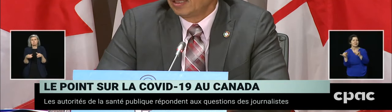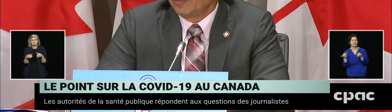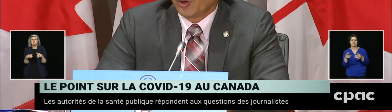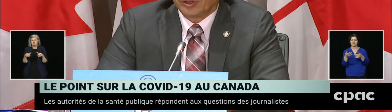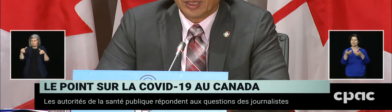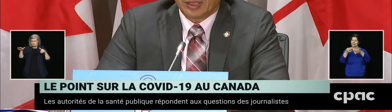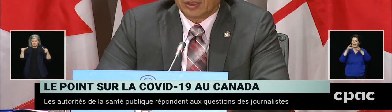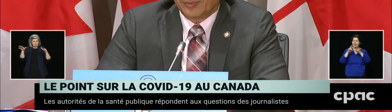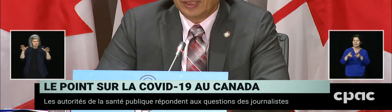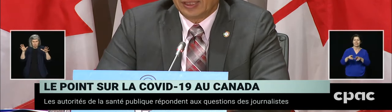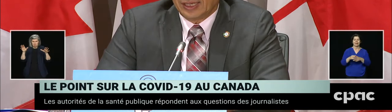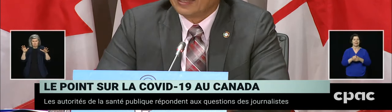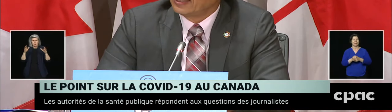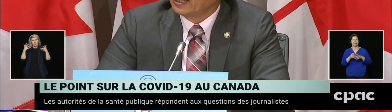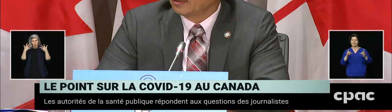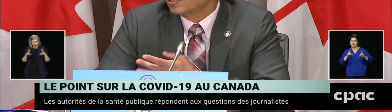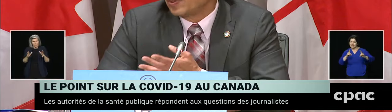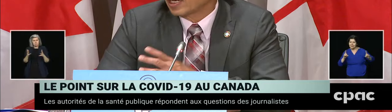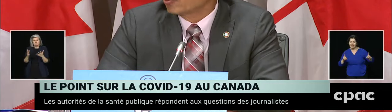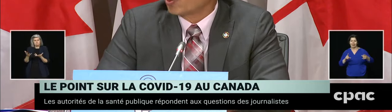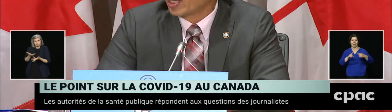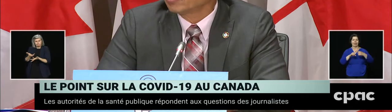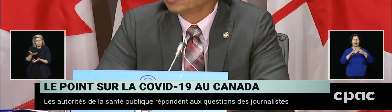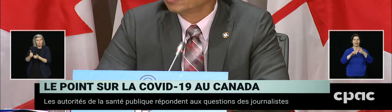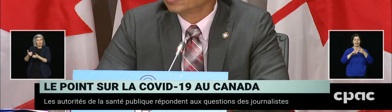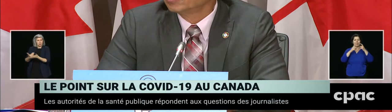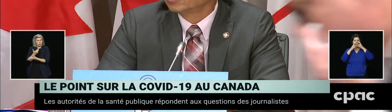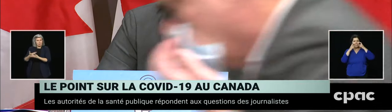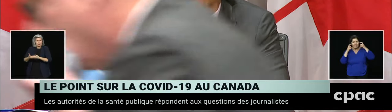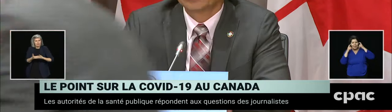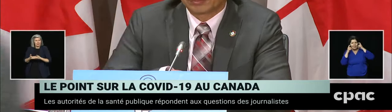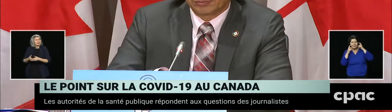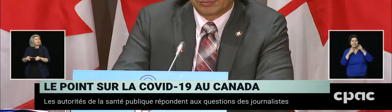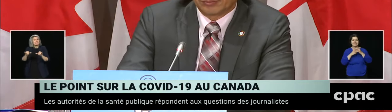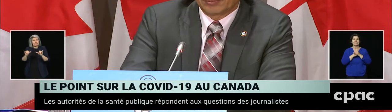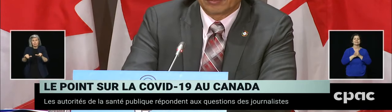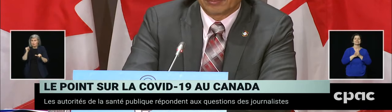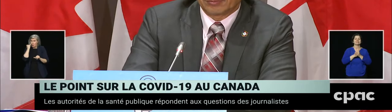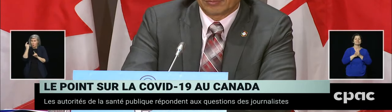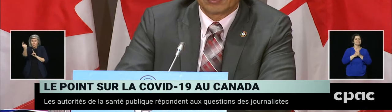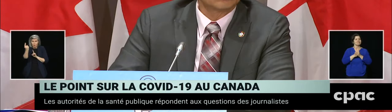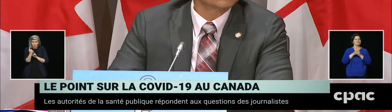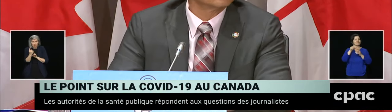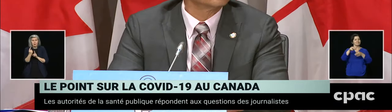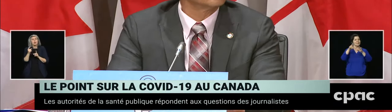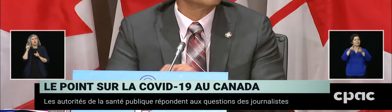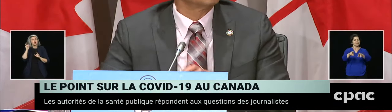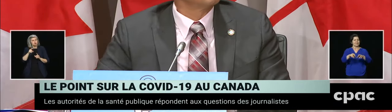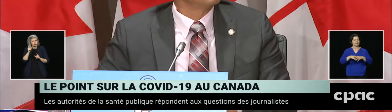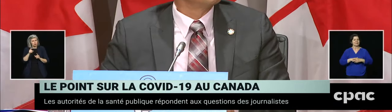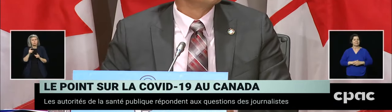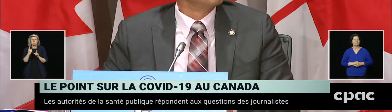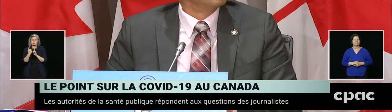I THINK THE SAME THING APPLIES, PHYSICAL DISTANCING, WEARING A